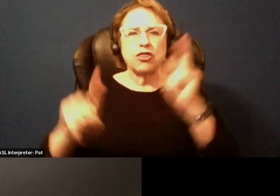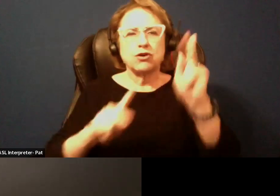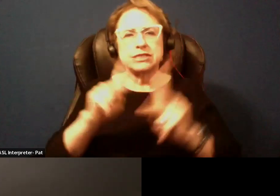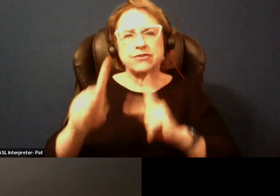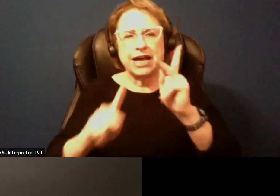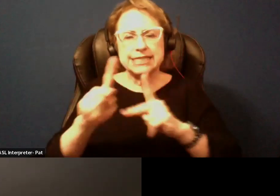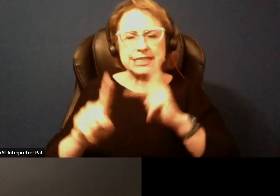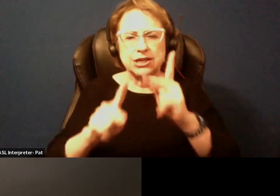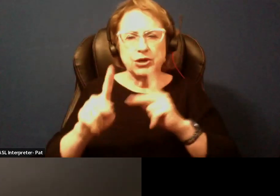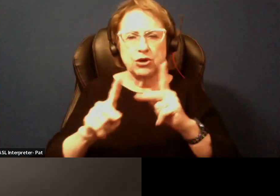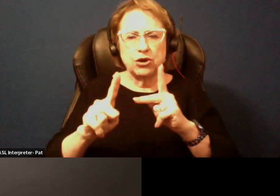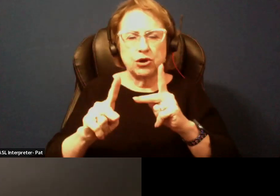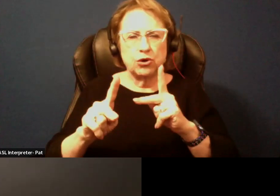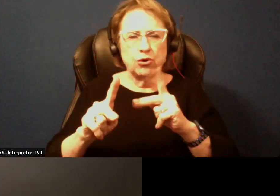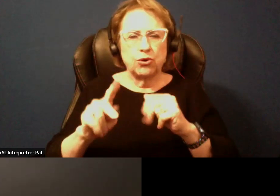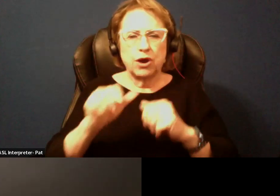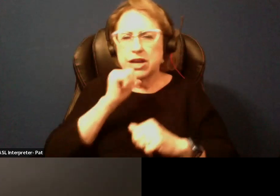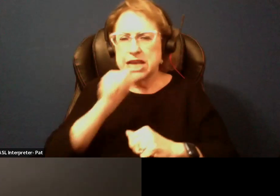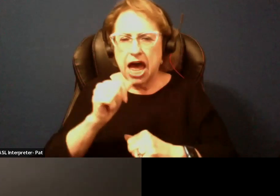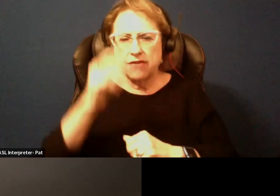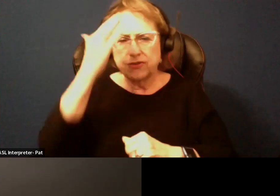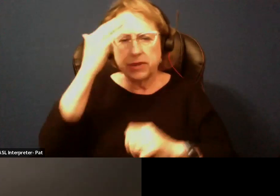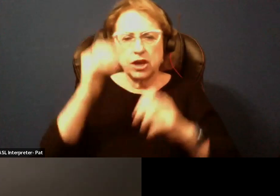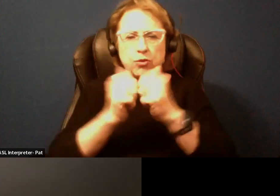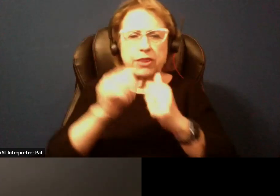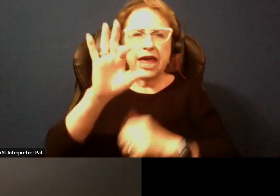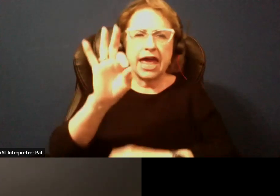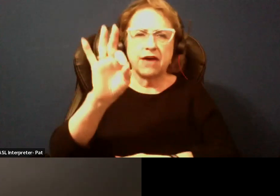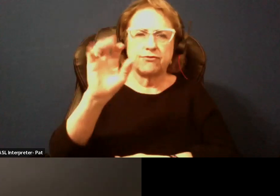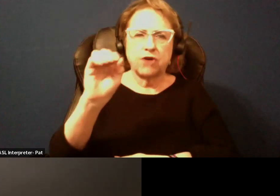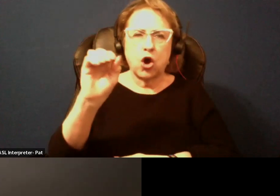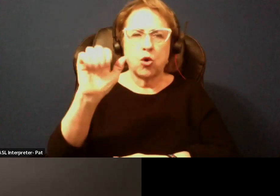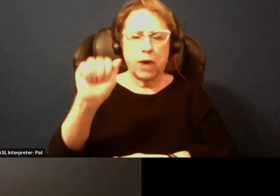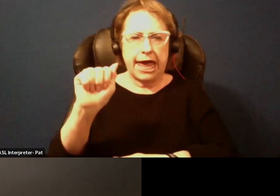not been familiar with the FOA we are the International Professional